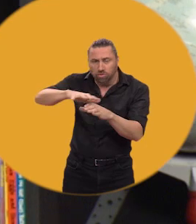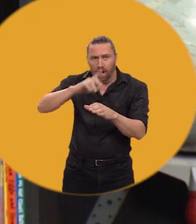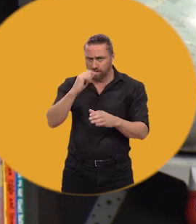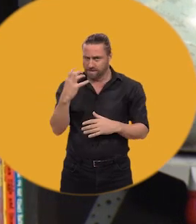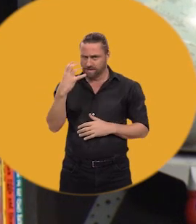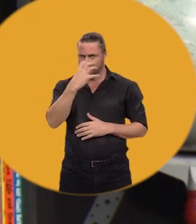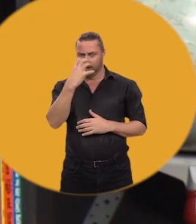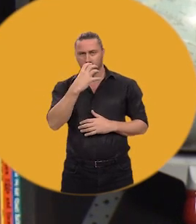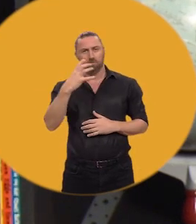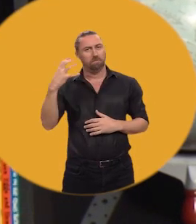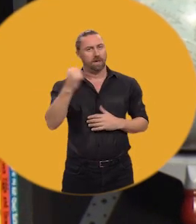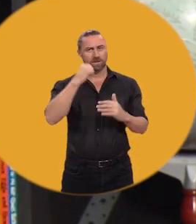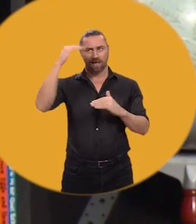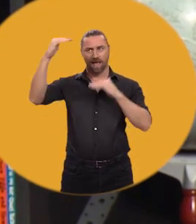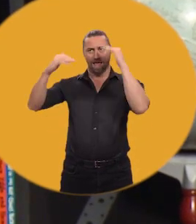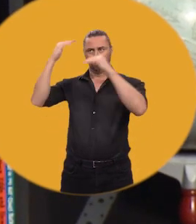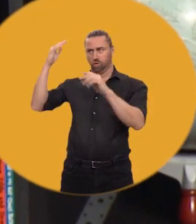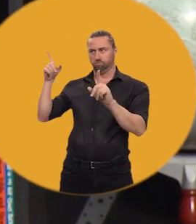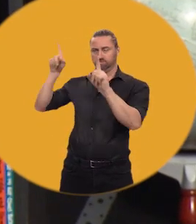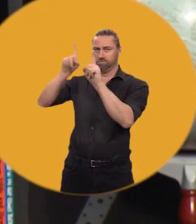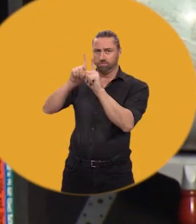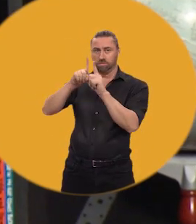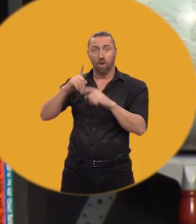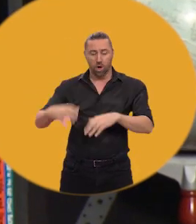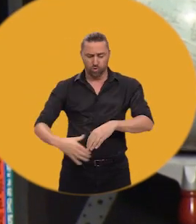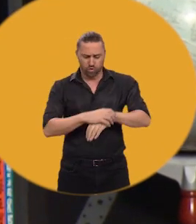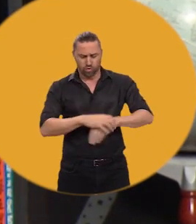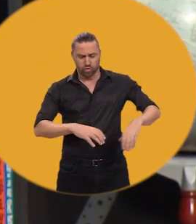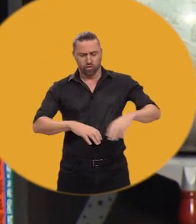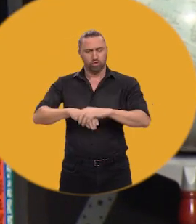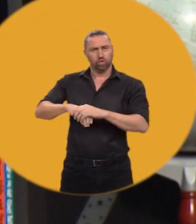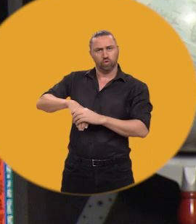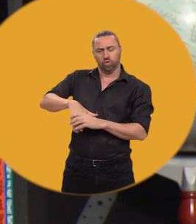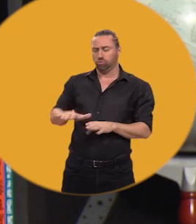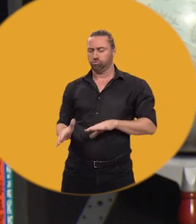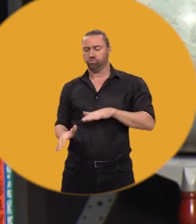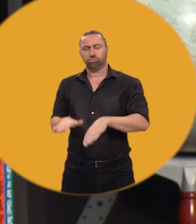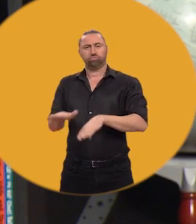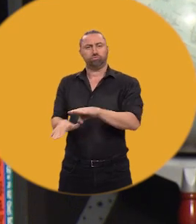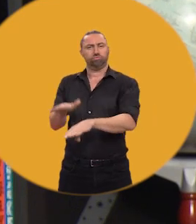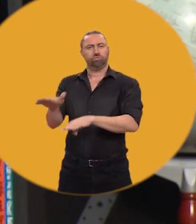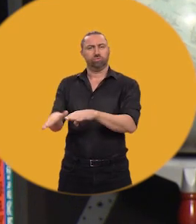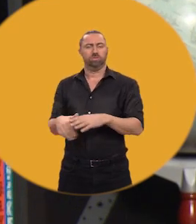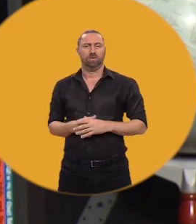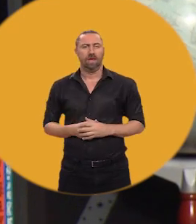And you should have an adult with you, and shoes on your feet, when you're walking on the beach, near rock pools.